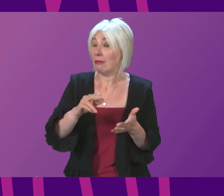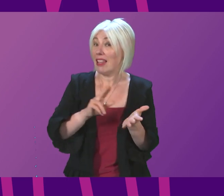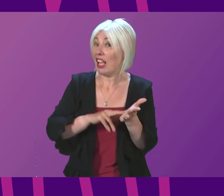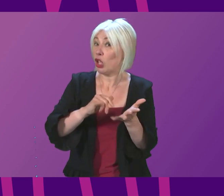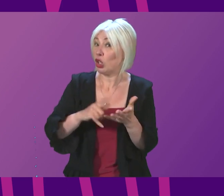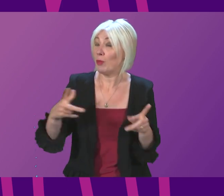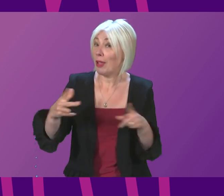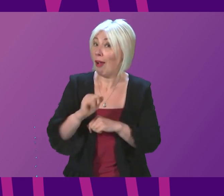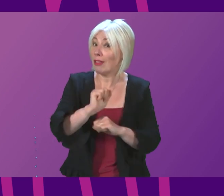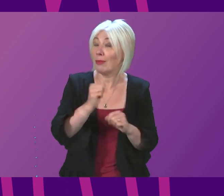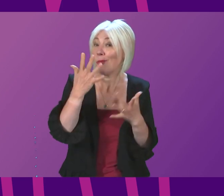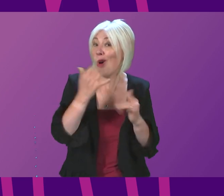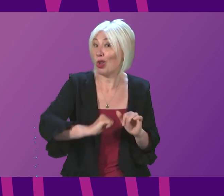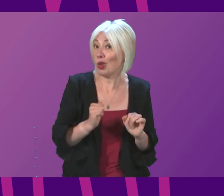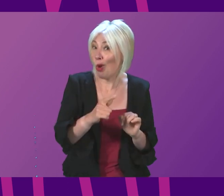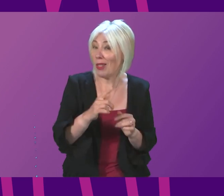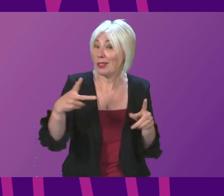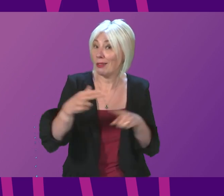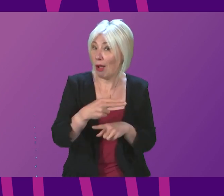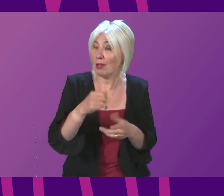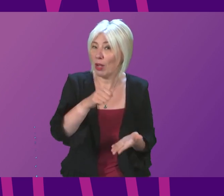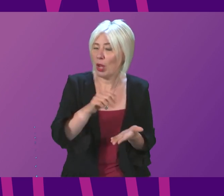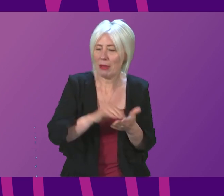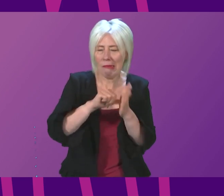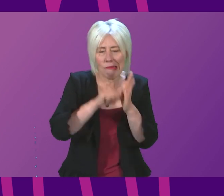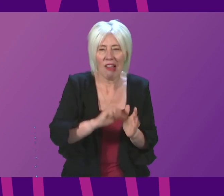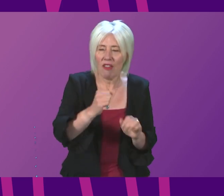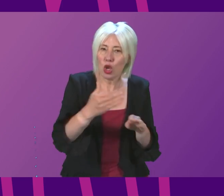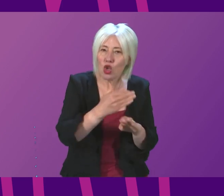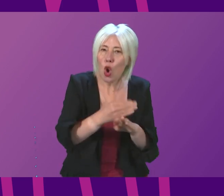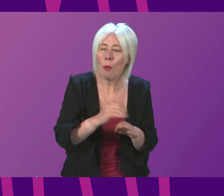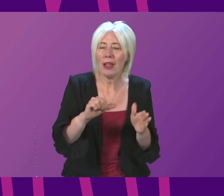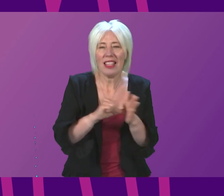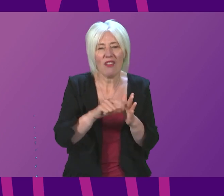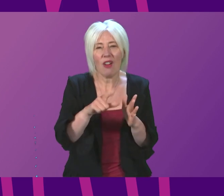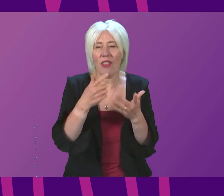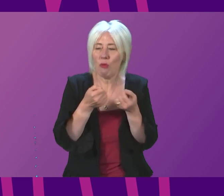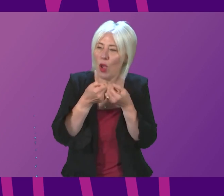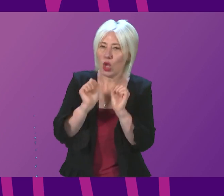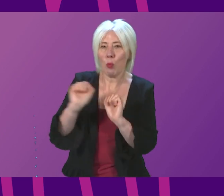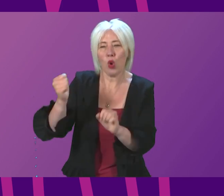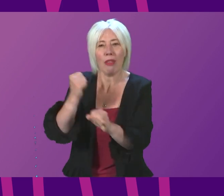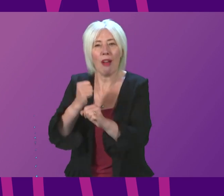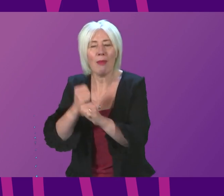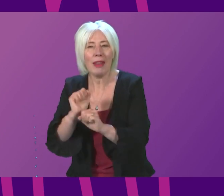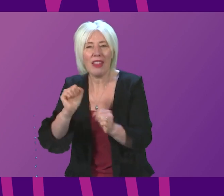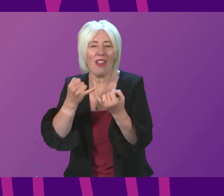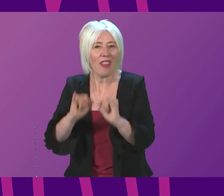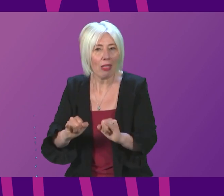it makes it harder for it to do its job and harder for it to expose the Government’s failures, and because it makes it easier for her to get away with it?